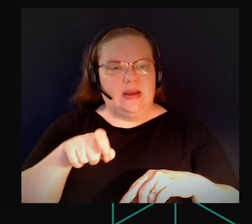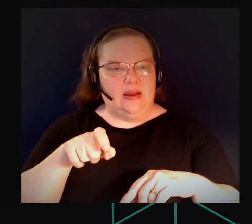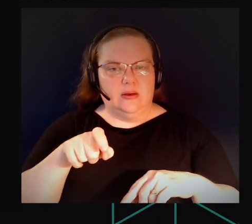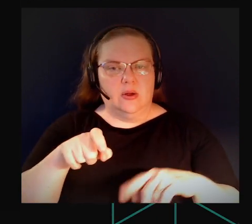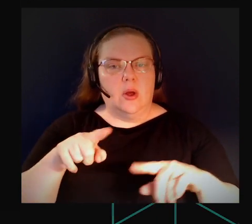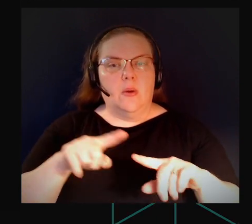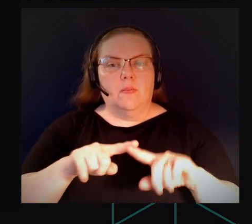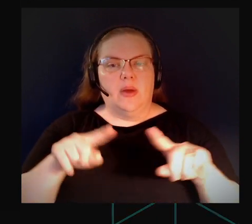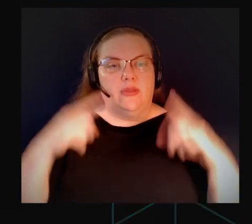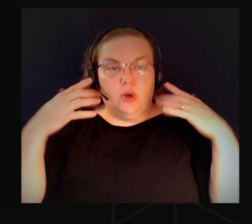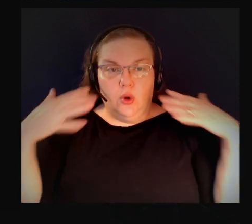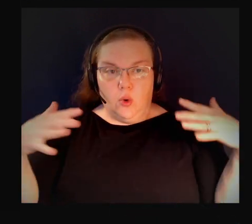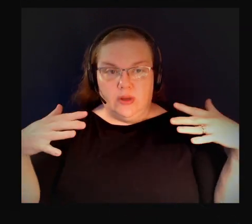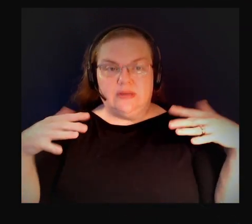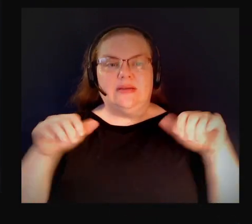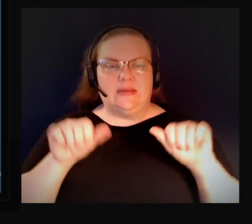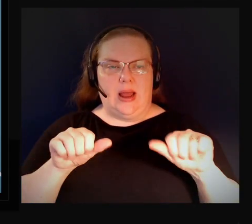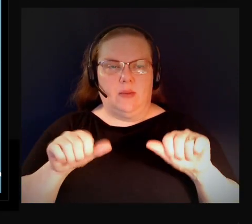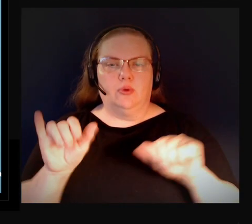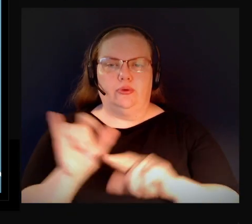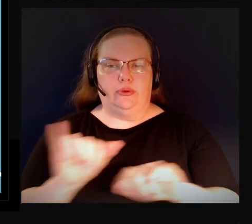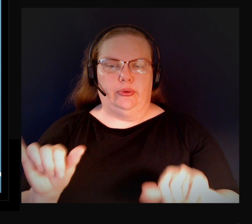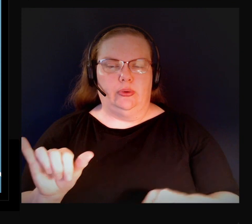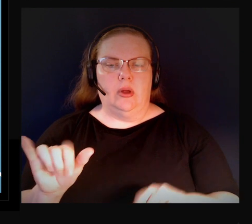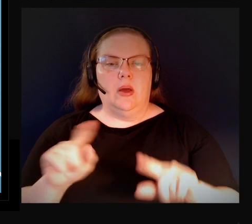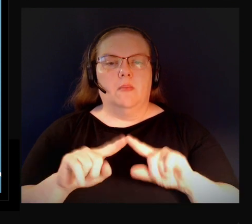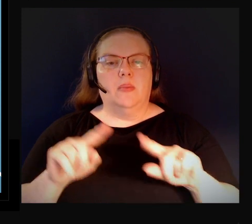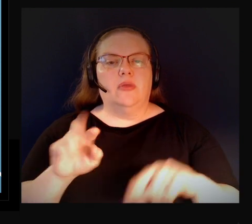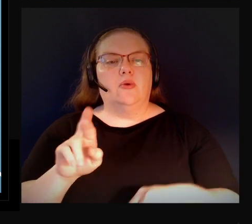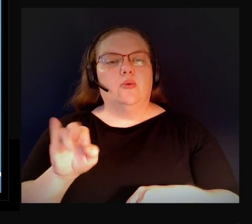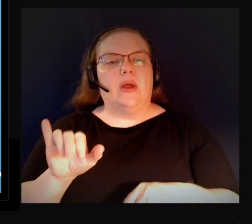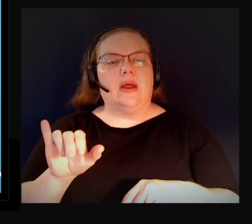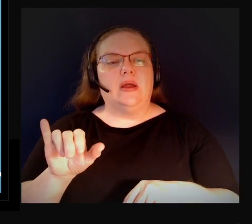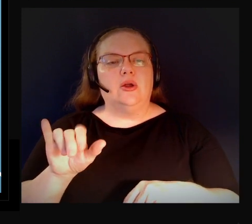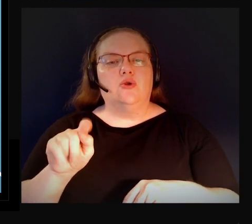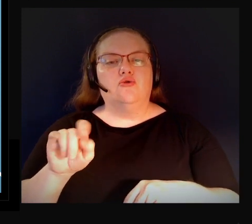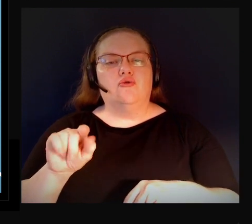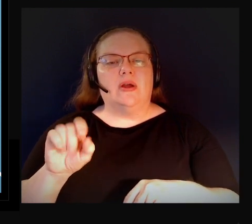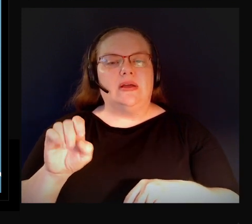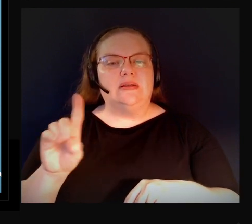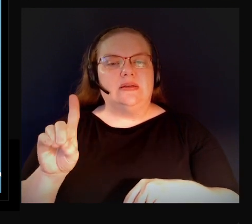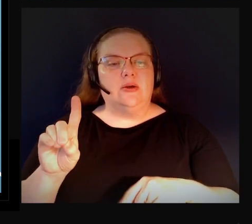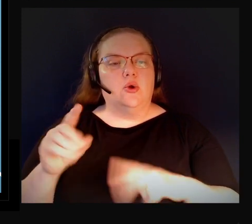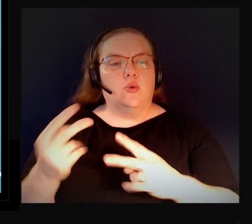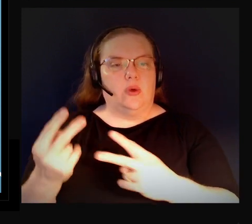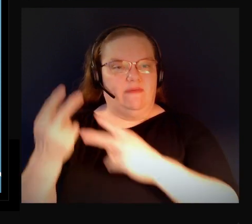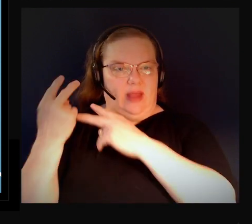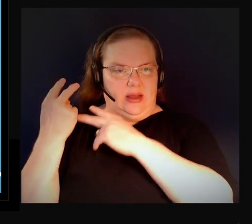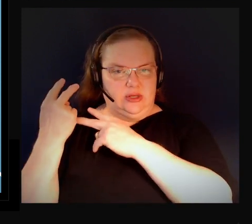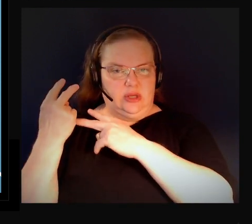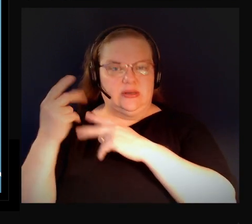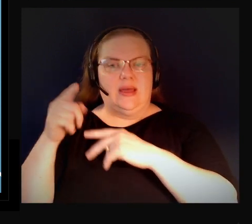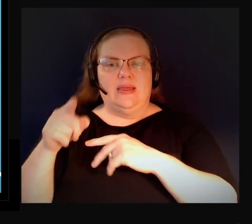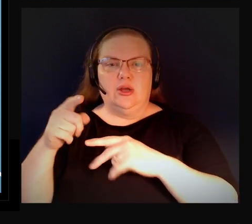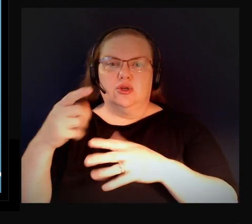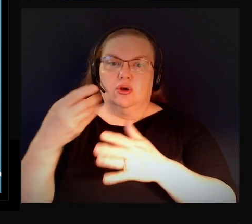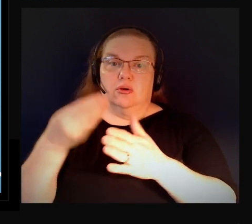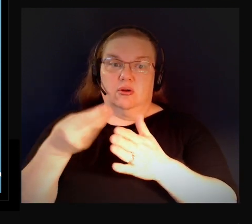Next, let's talk about ray-traced Reflections. These are much more costly to render than the Screen Space version,